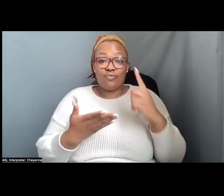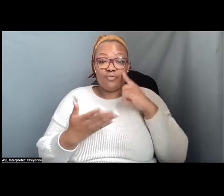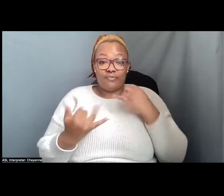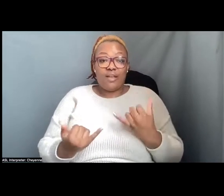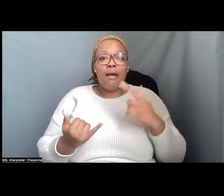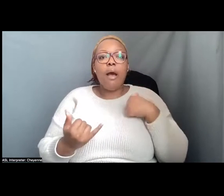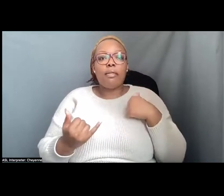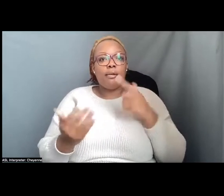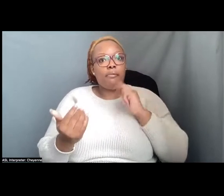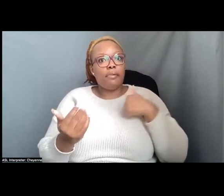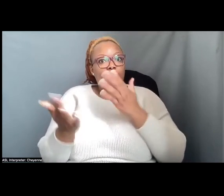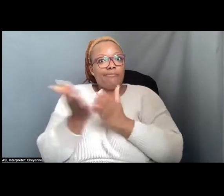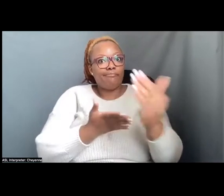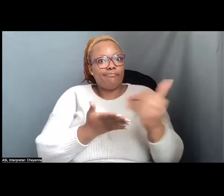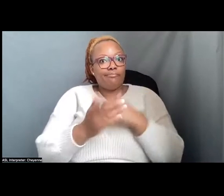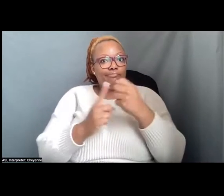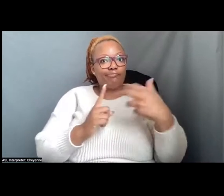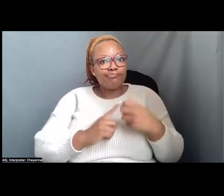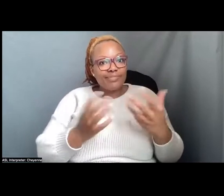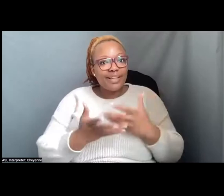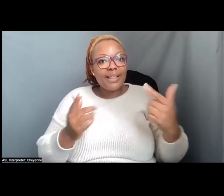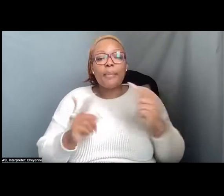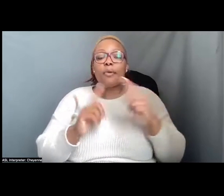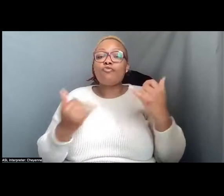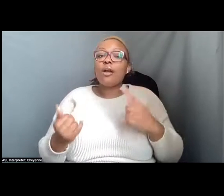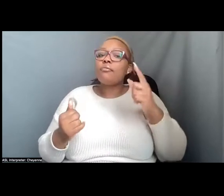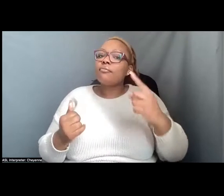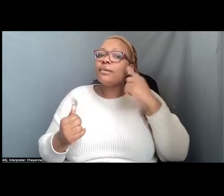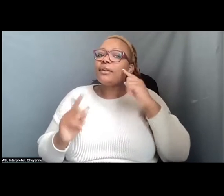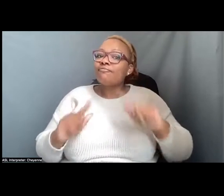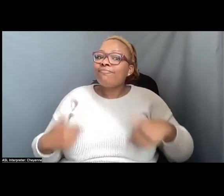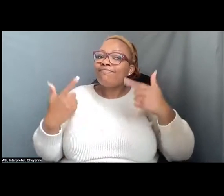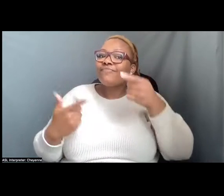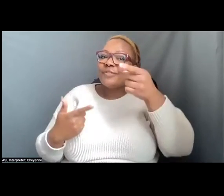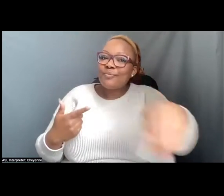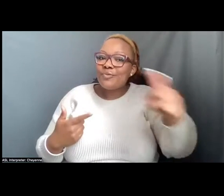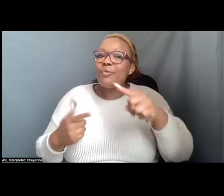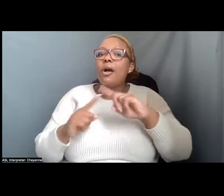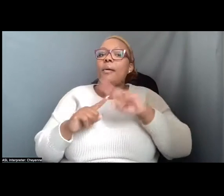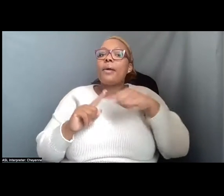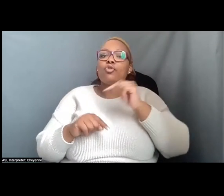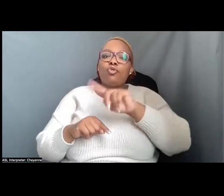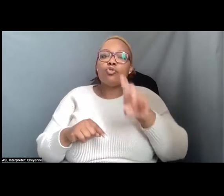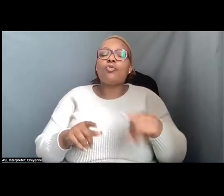I think that is it. We want to hear from you all about what questions you have and want to encourage you to reach out to